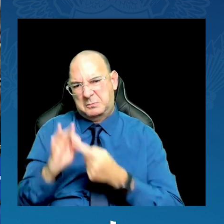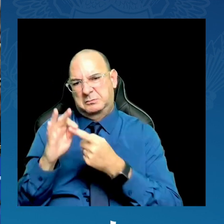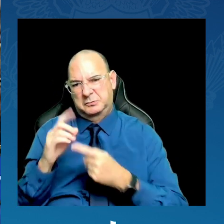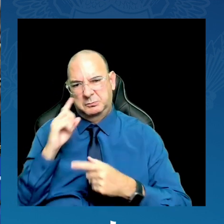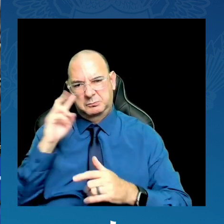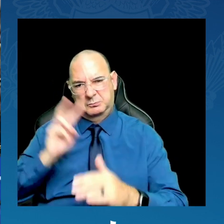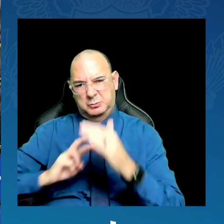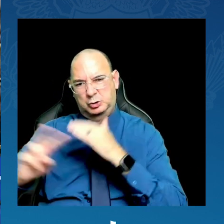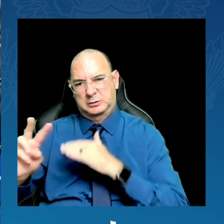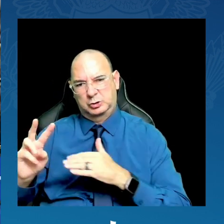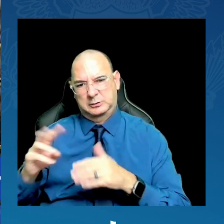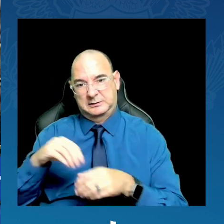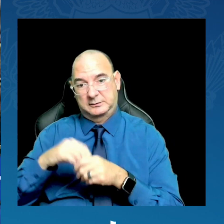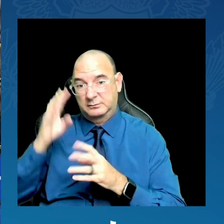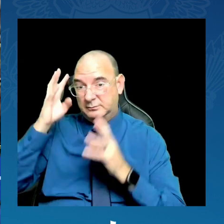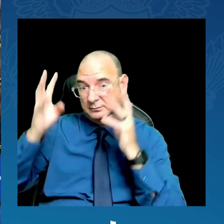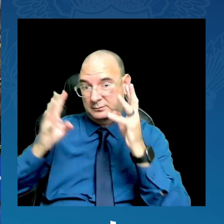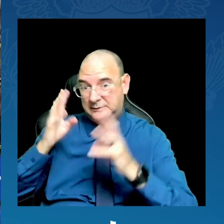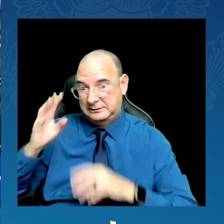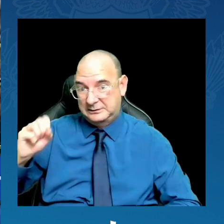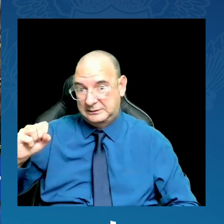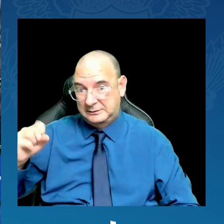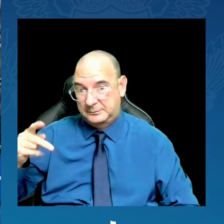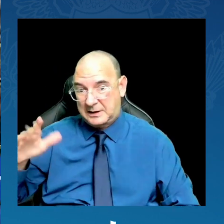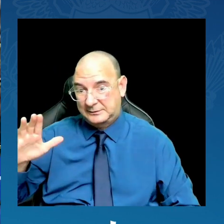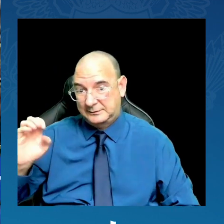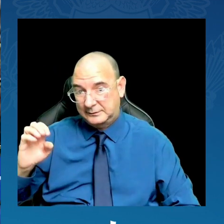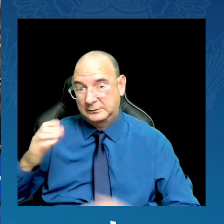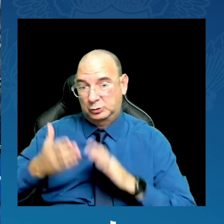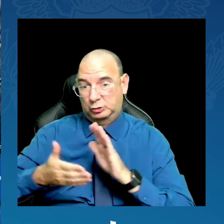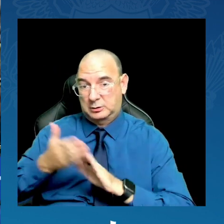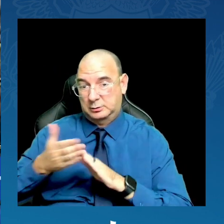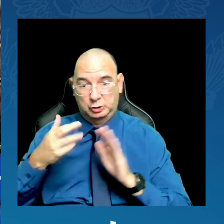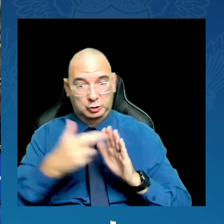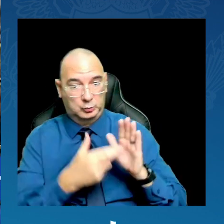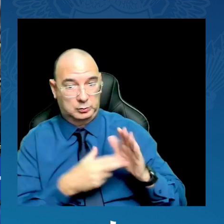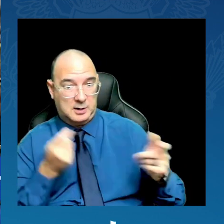and the regulations that govern and sometimes don't govern these operations.